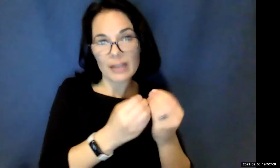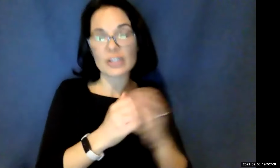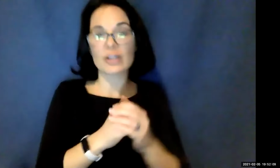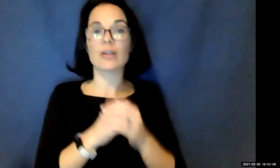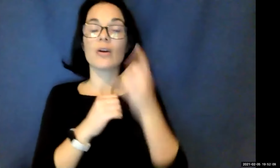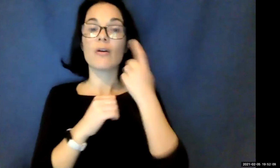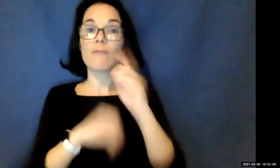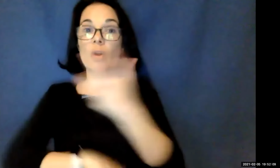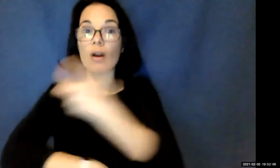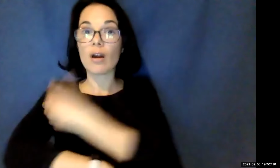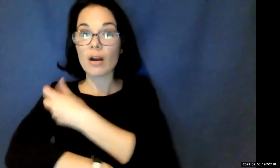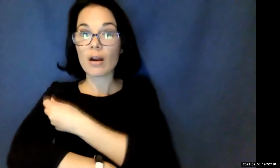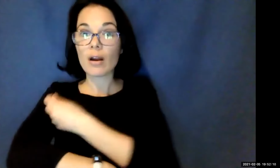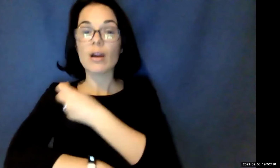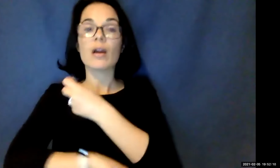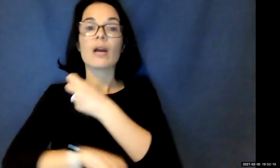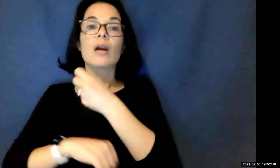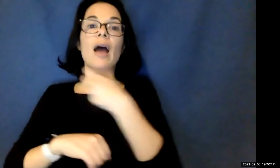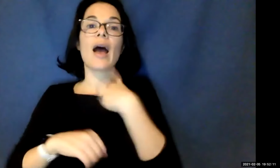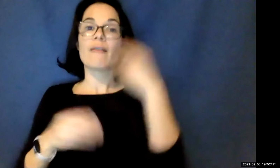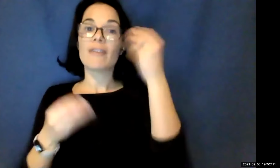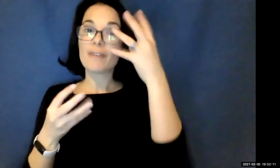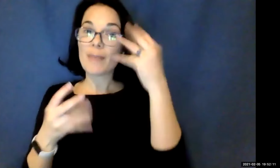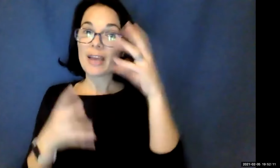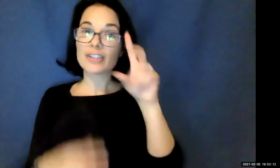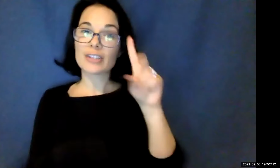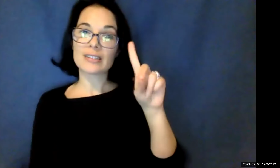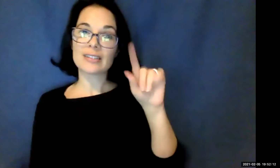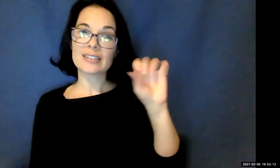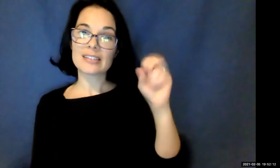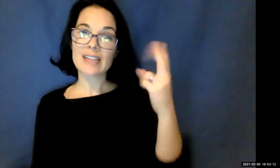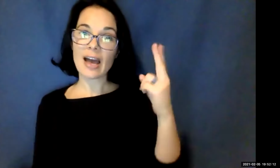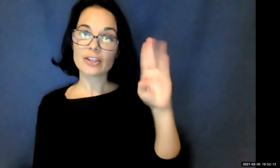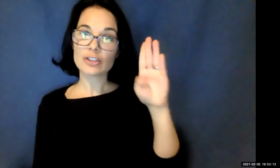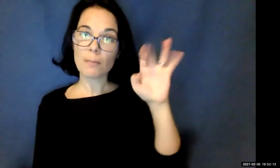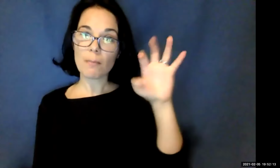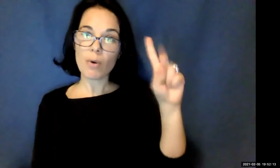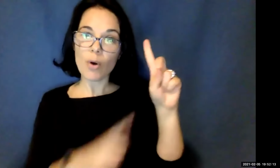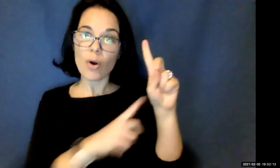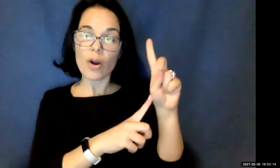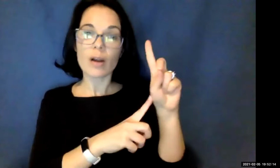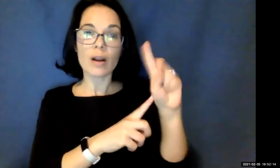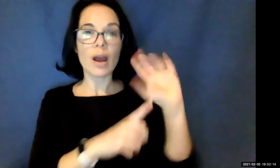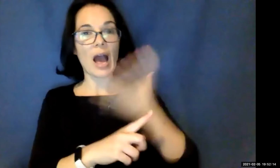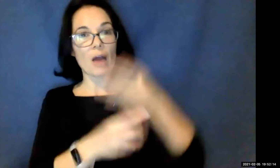We have data that’s updated daily, and it shows, you know, the regions of the county,